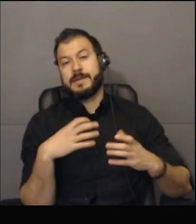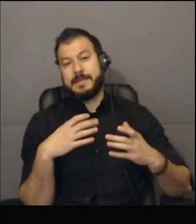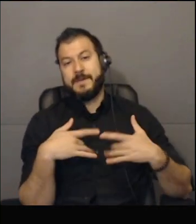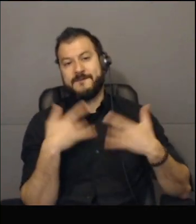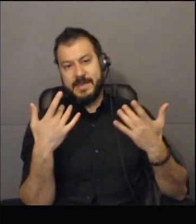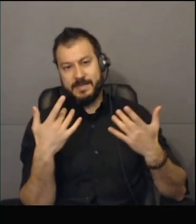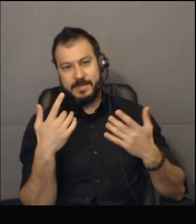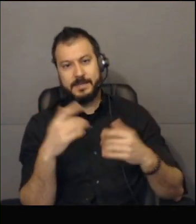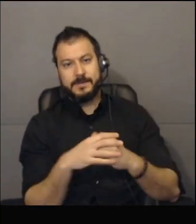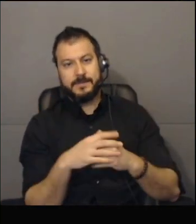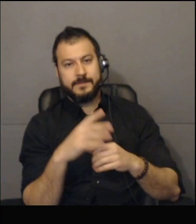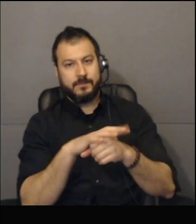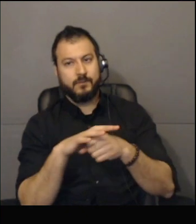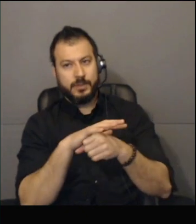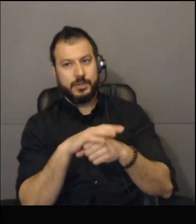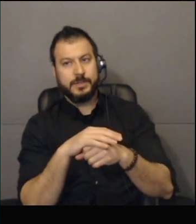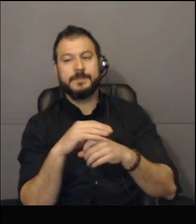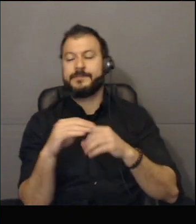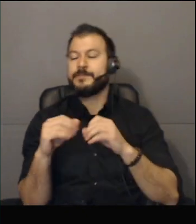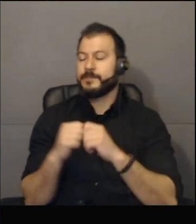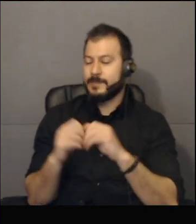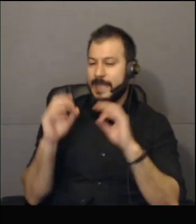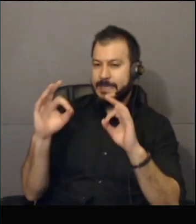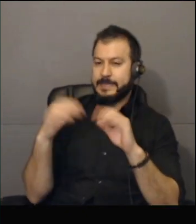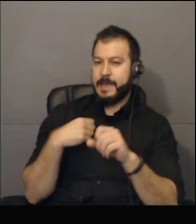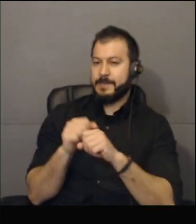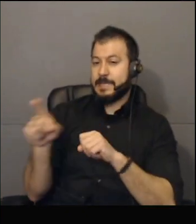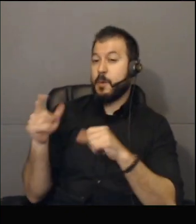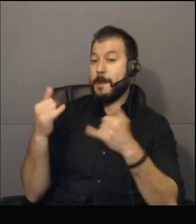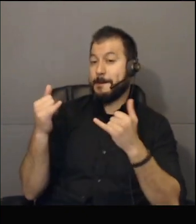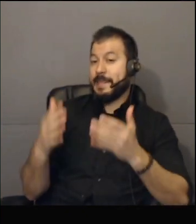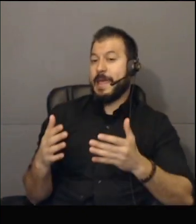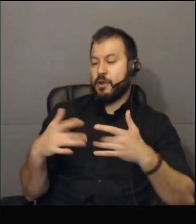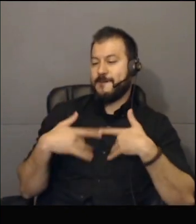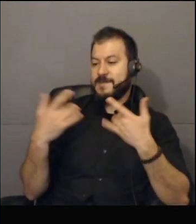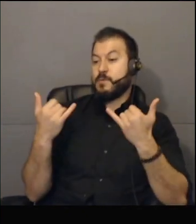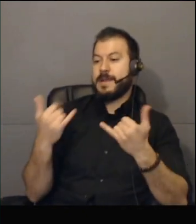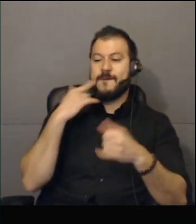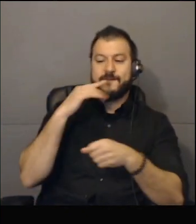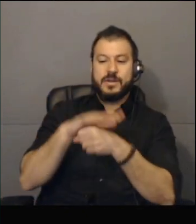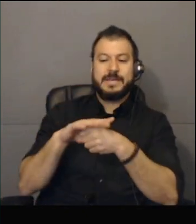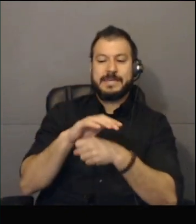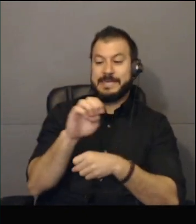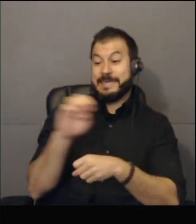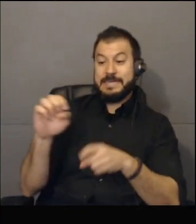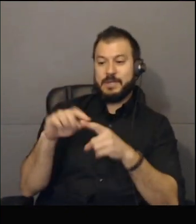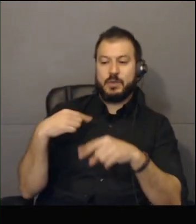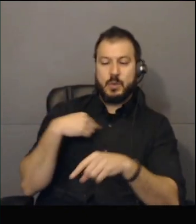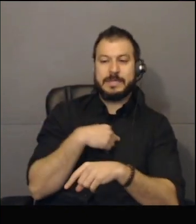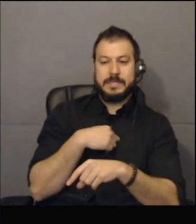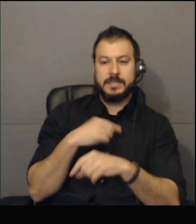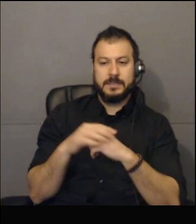Excellent, I'm gonna send you a player event right now for the region East US where the value for Mac